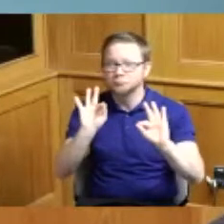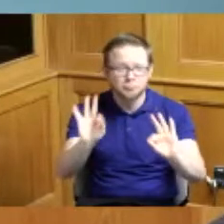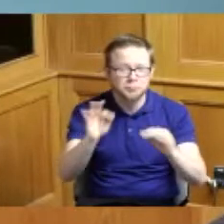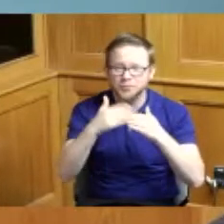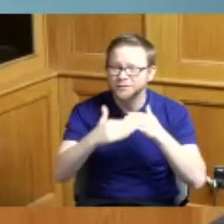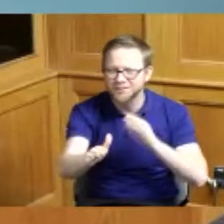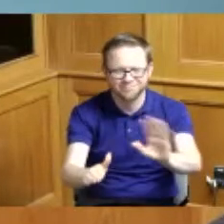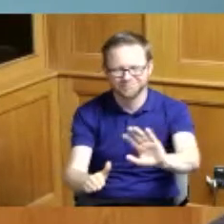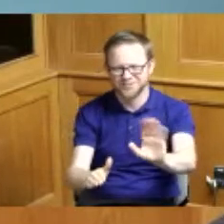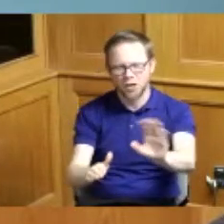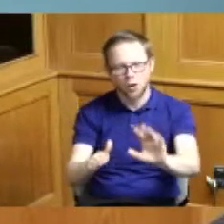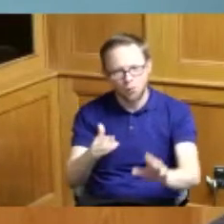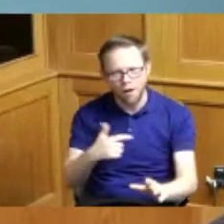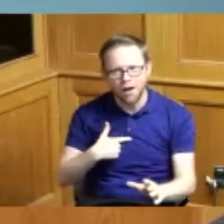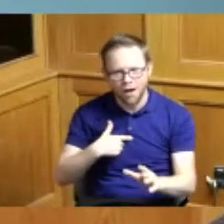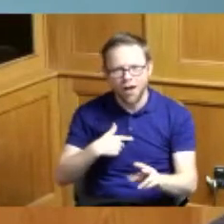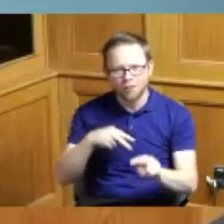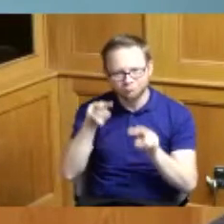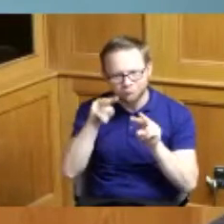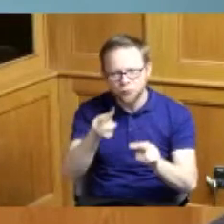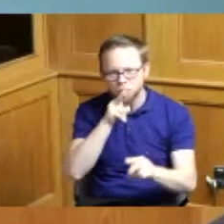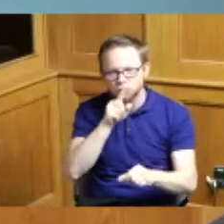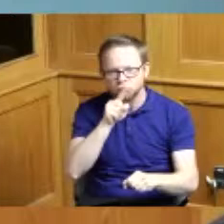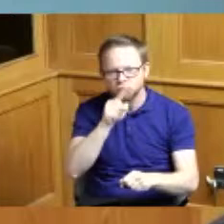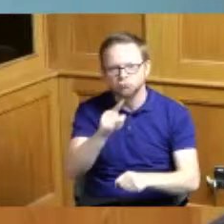so when we sit up here and try to make a decision such as this